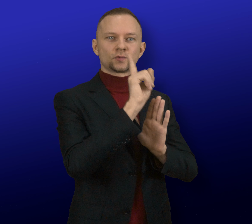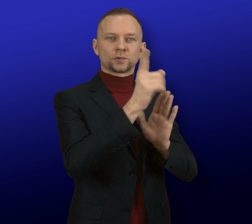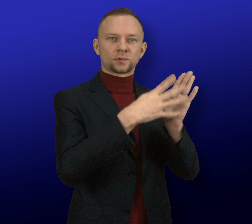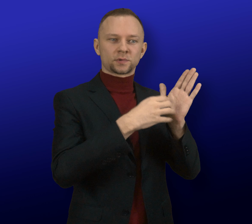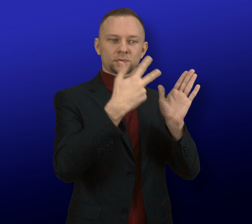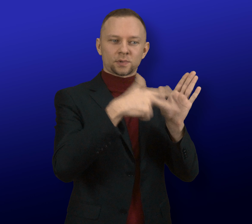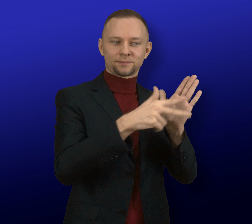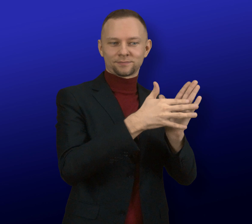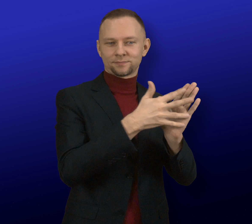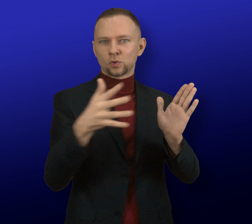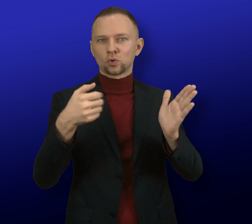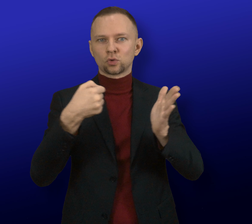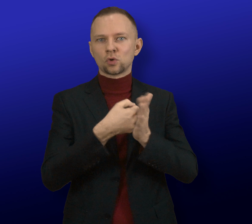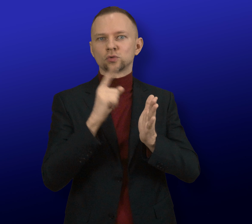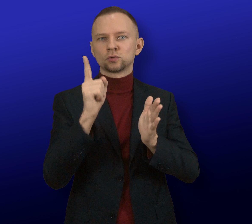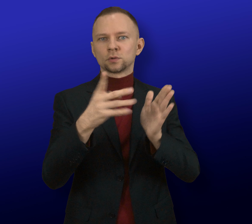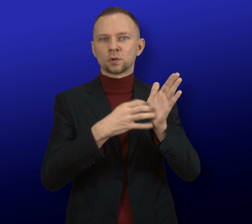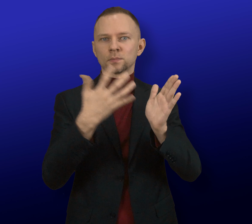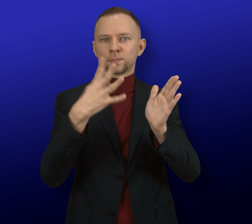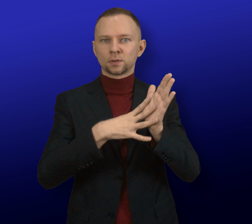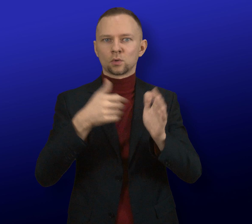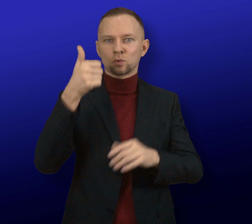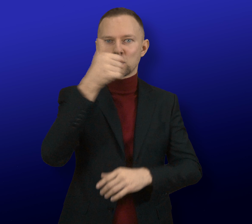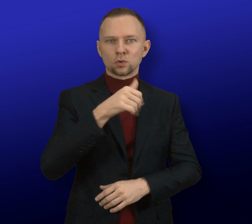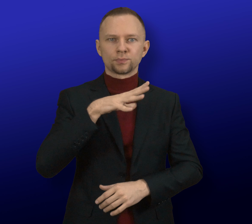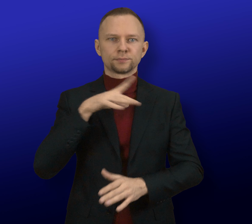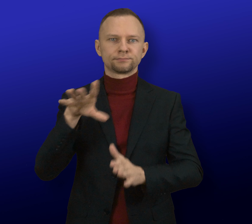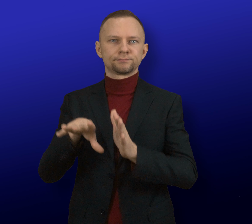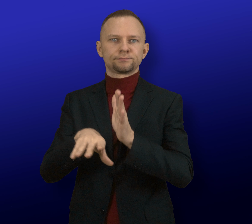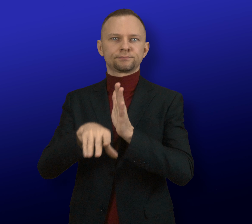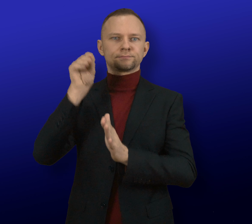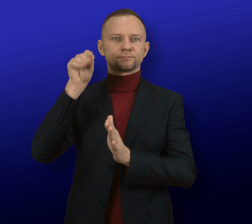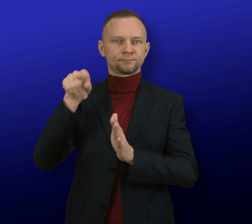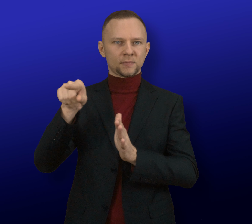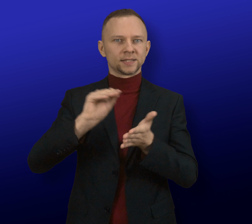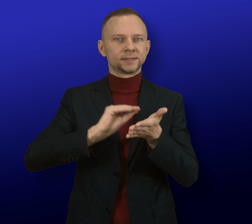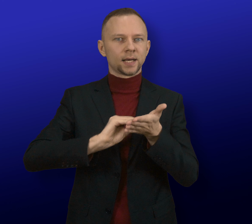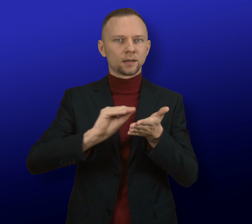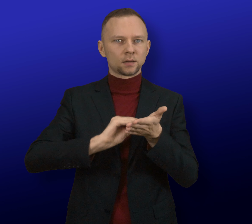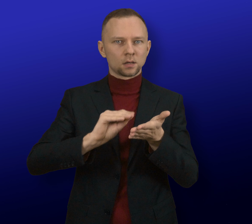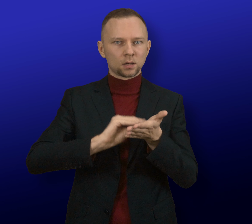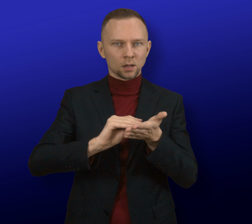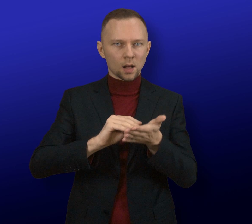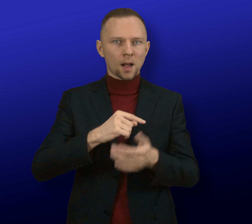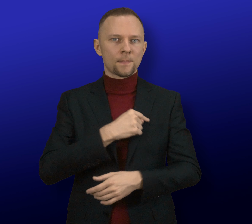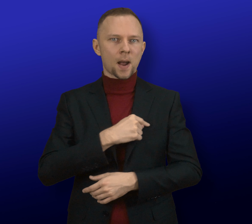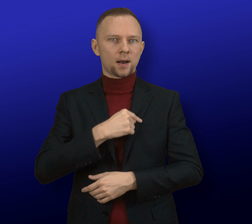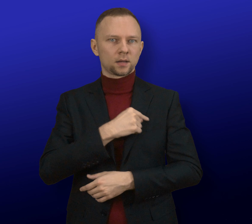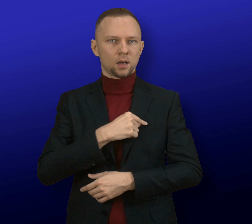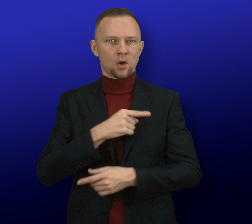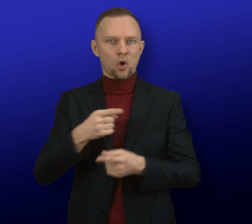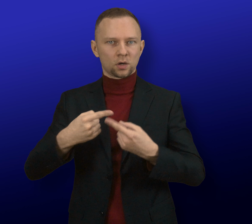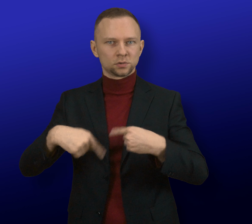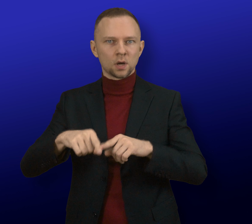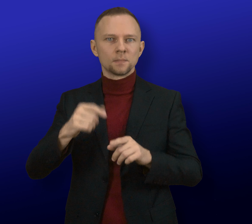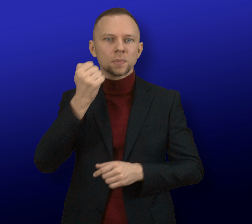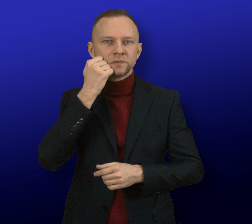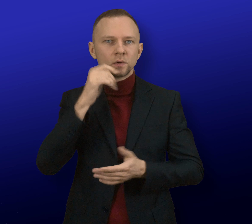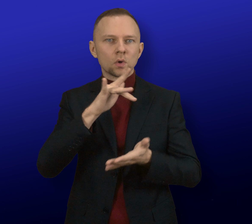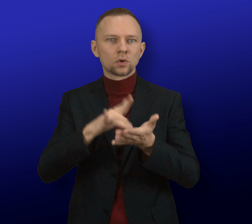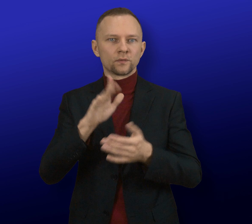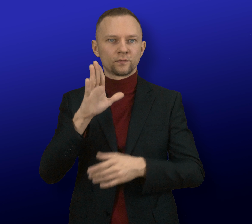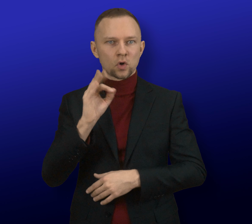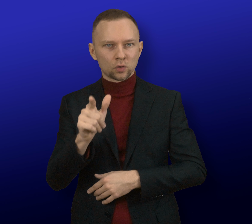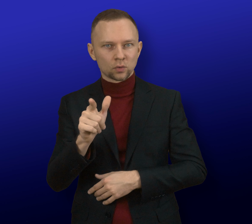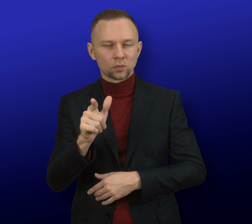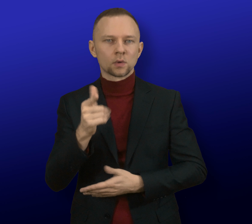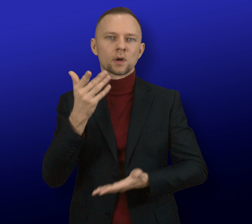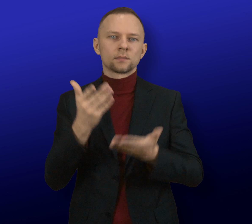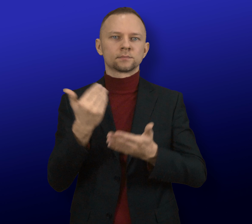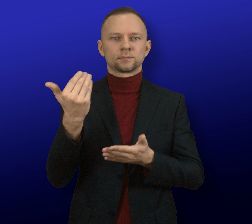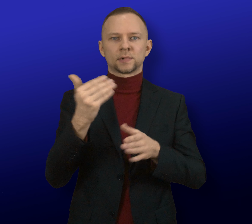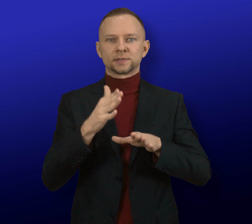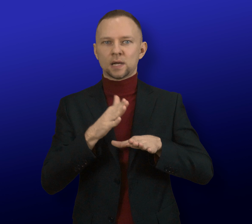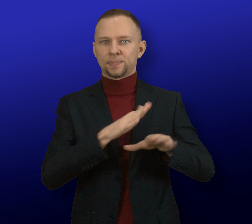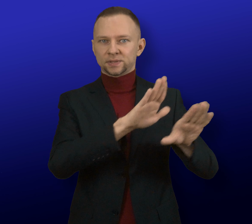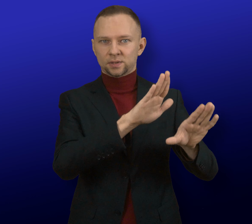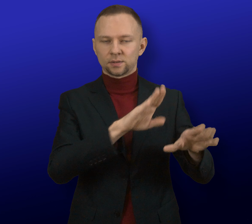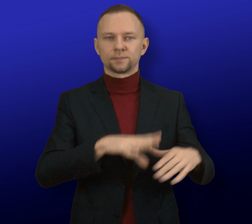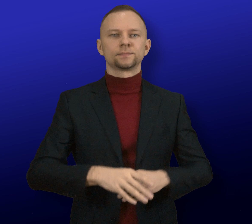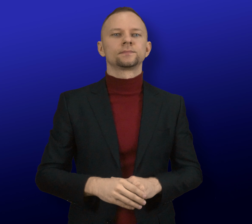From 1930 to 1959, she was successively elected secretary of the MosgorVOG party organization or his deputy.